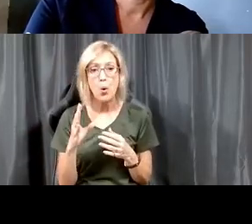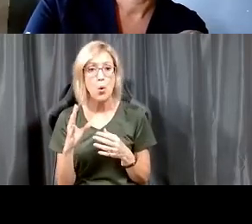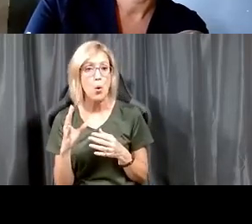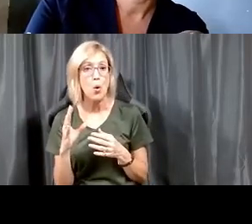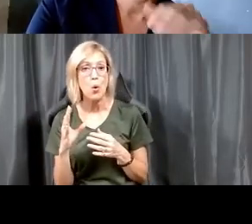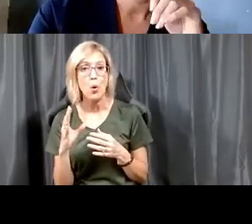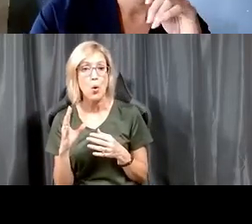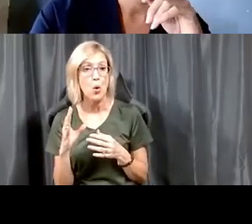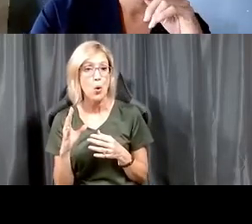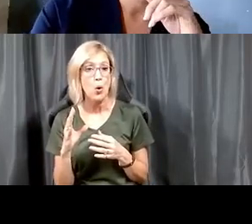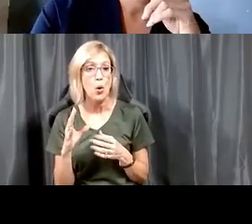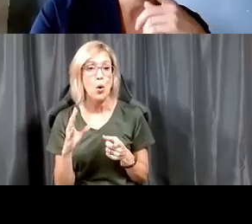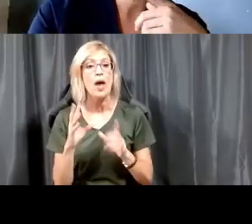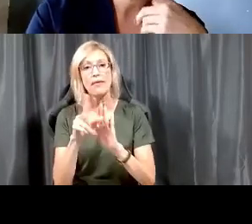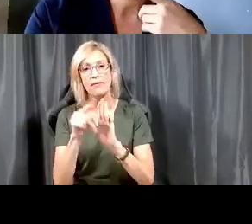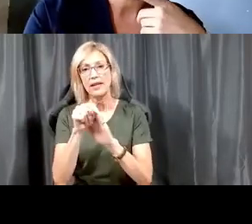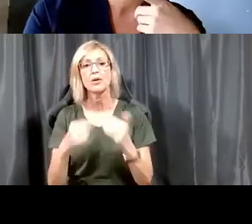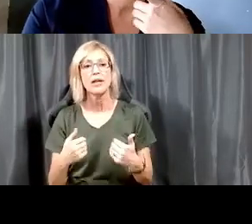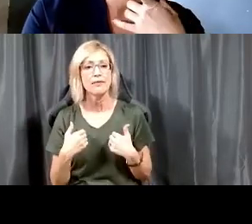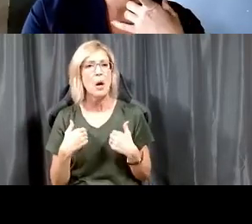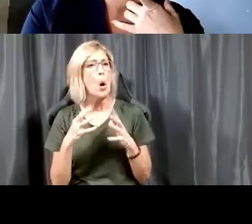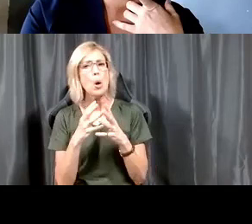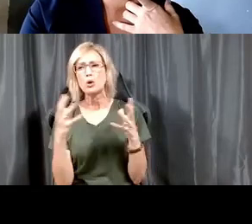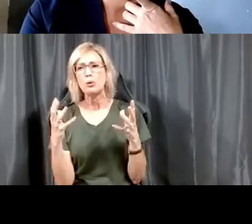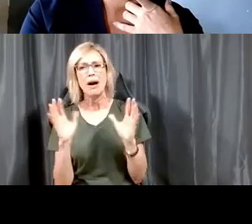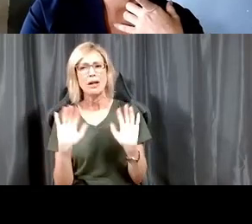They have videos about that. That is too much. We don't want to tell our kids that.